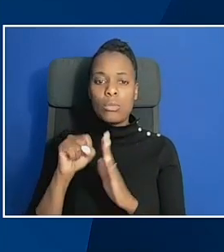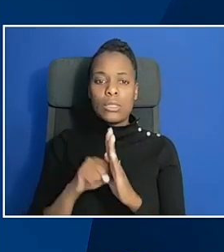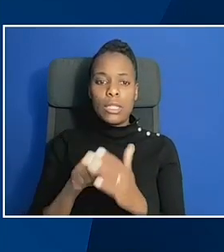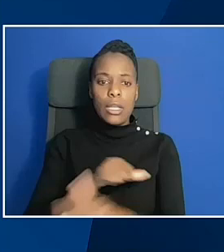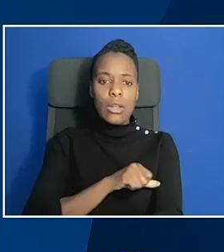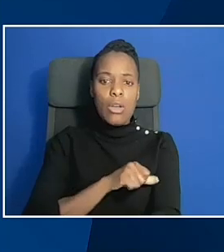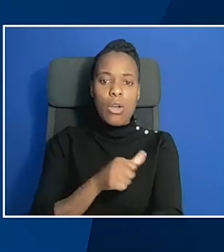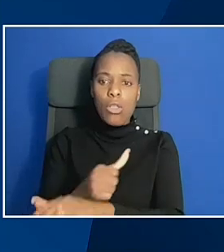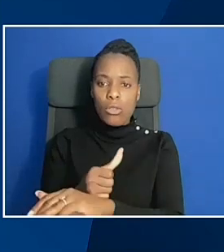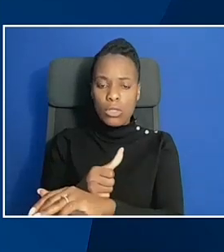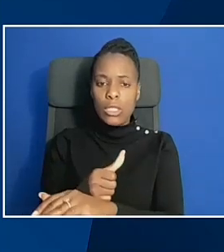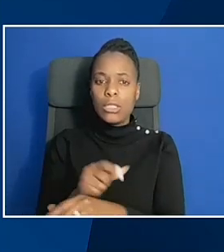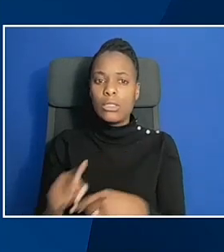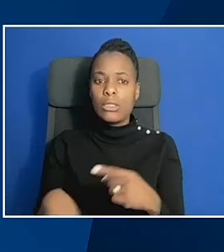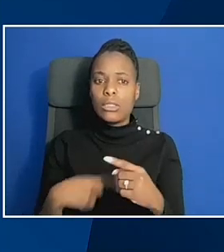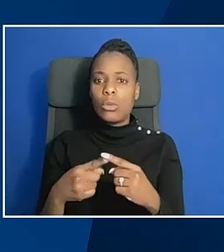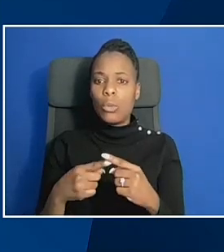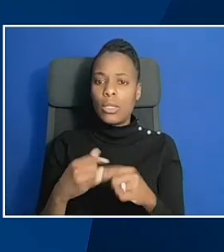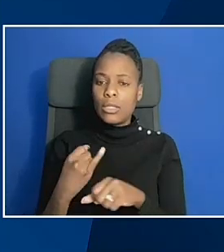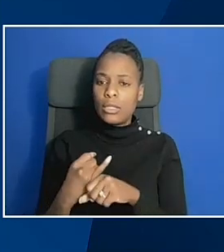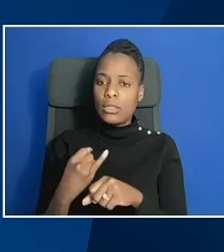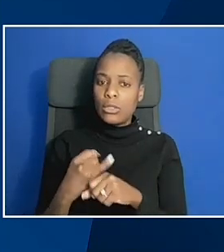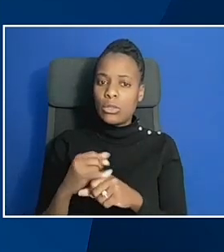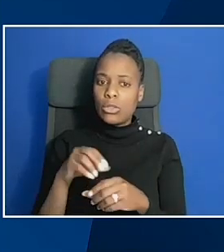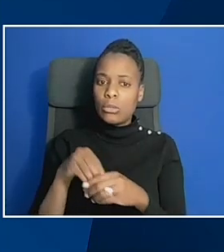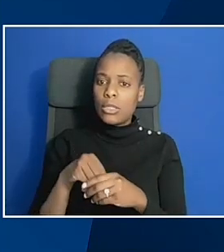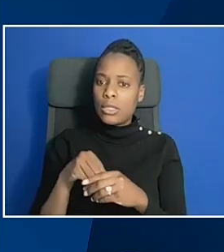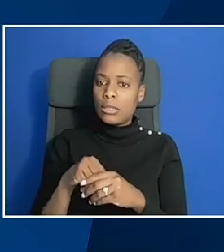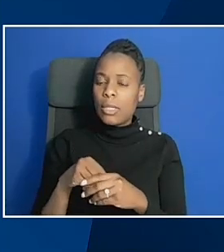institutions participate in a reciprocity agreement?